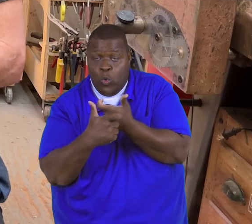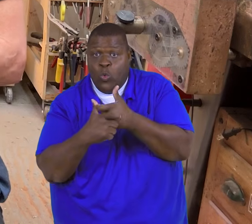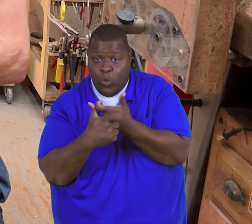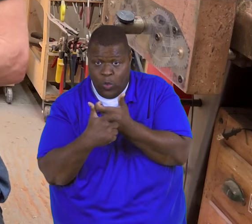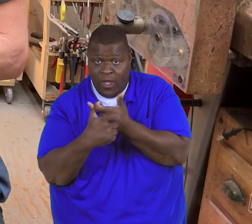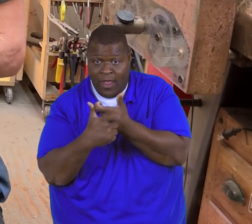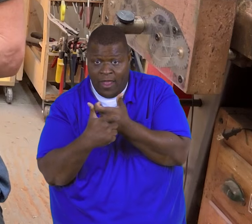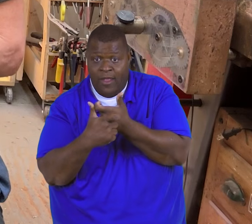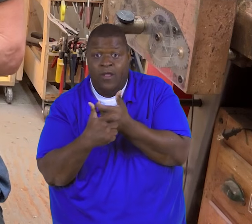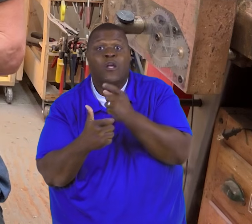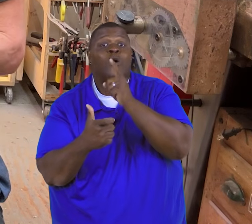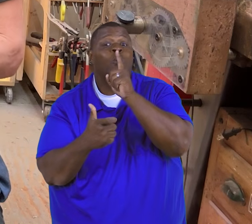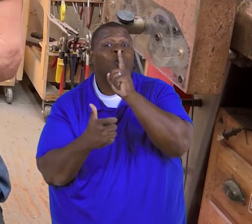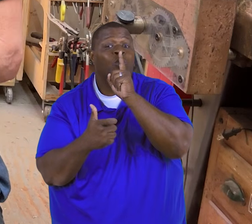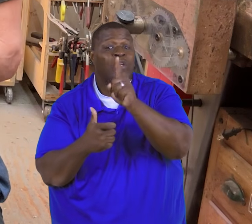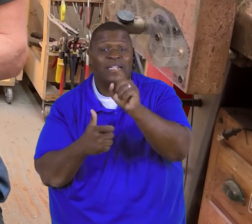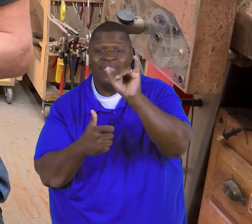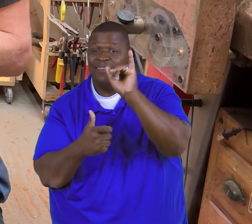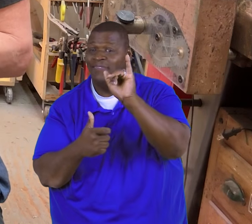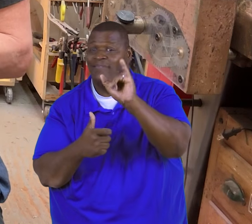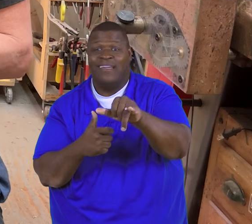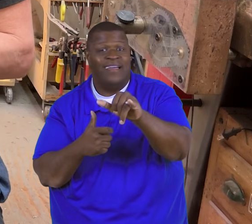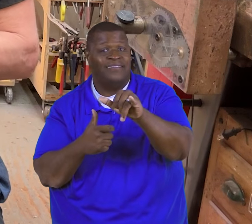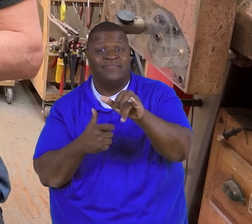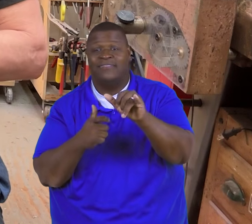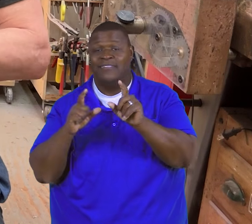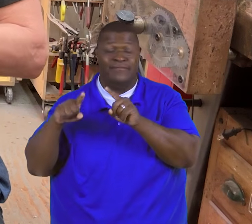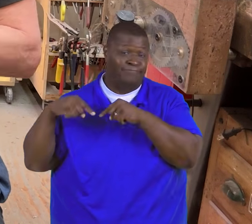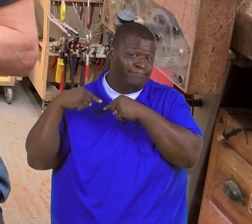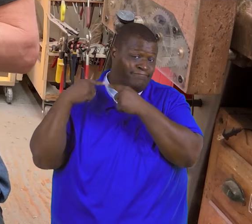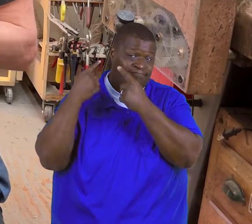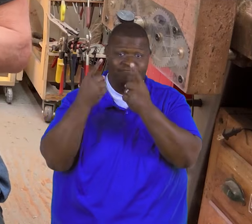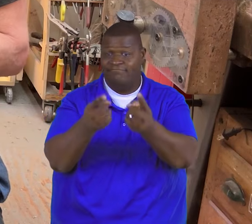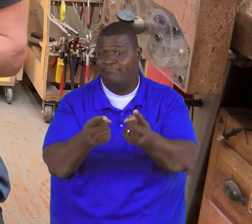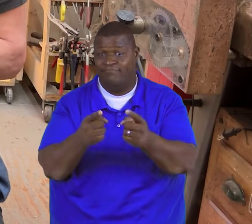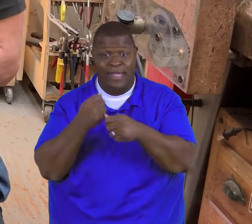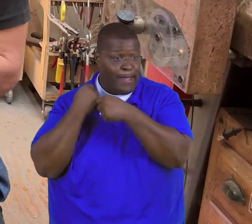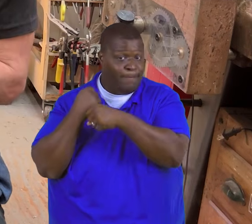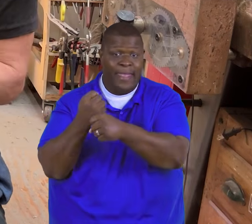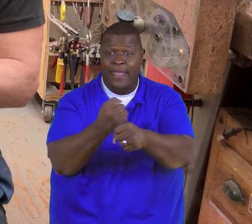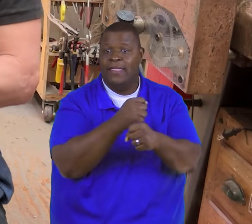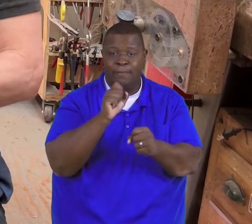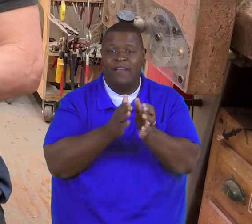to get them to fit better is literally the origins of human precision and making.